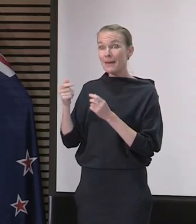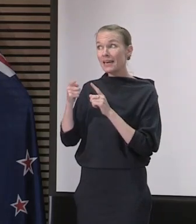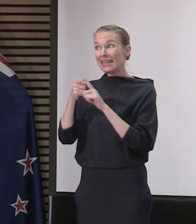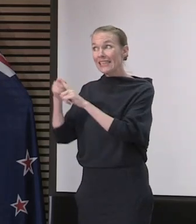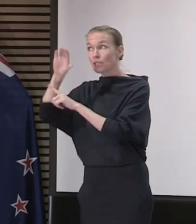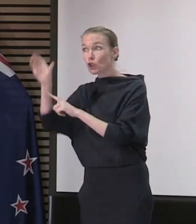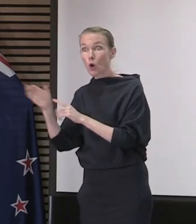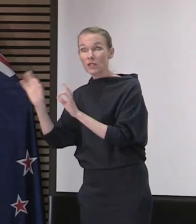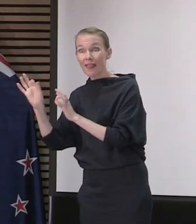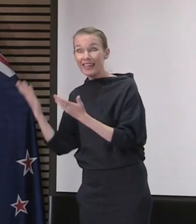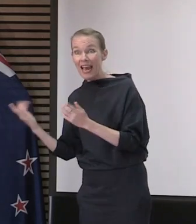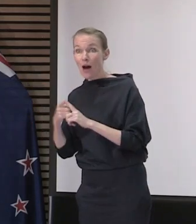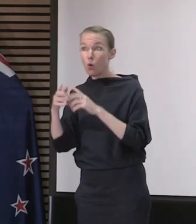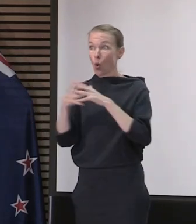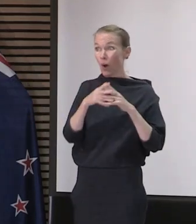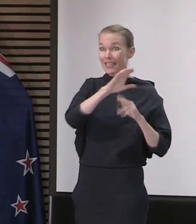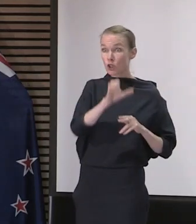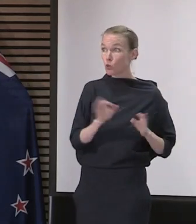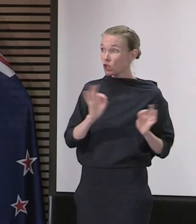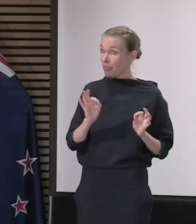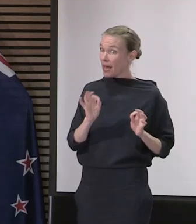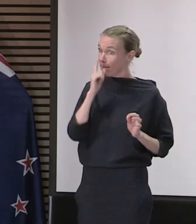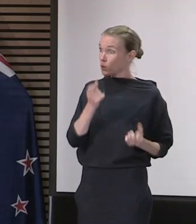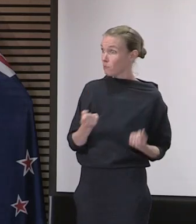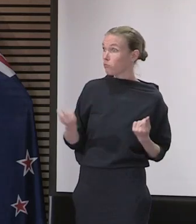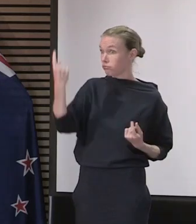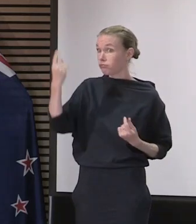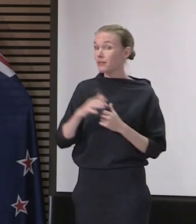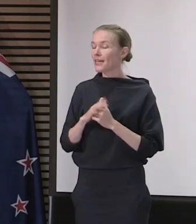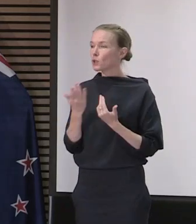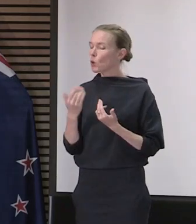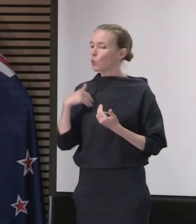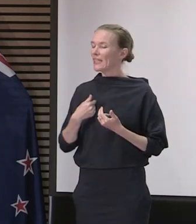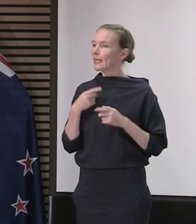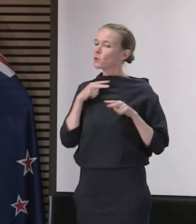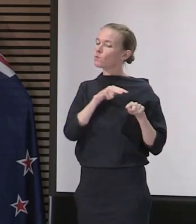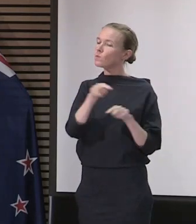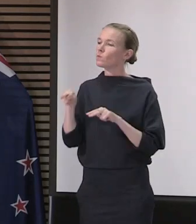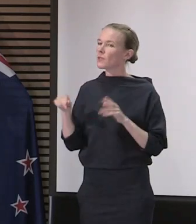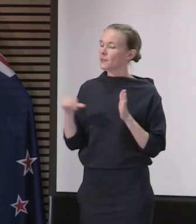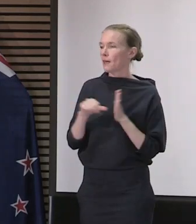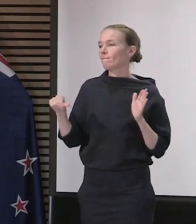in those reasons that don't currently have a case. Now is a time for us to just maintain that Midlands right across the